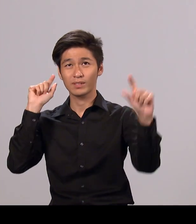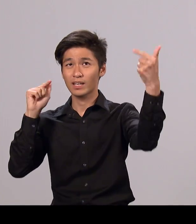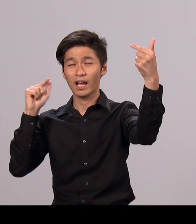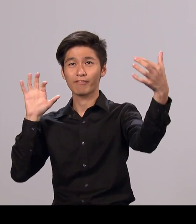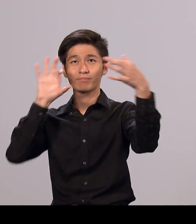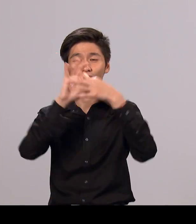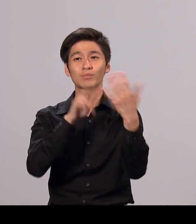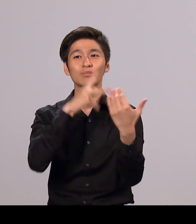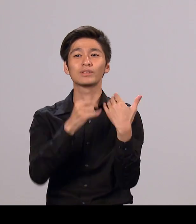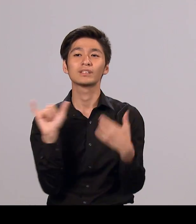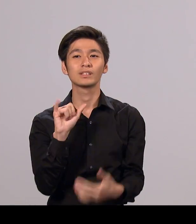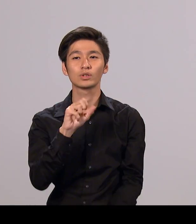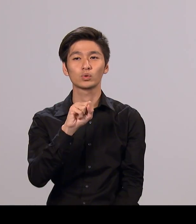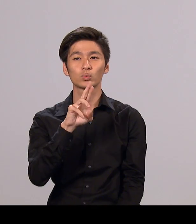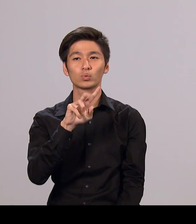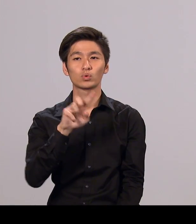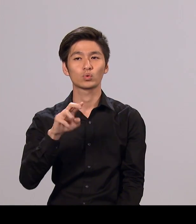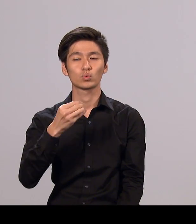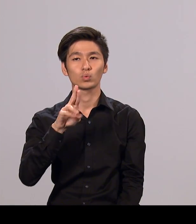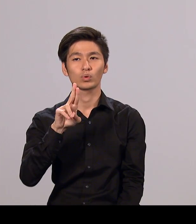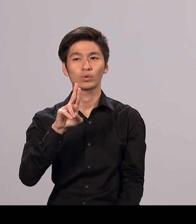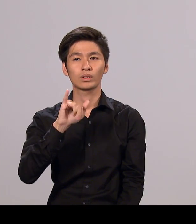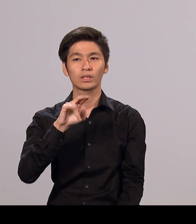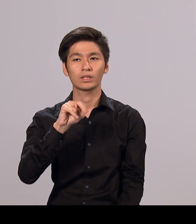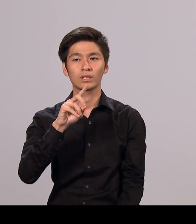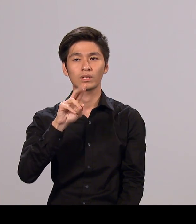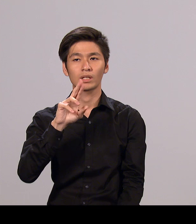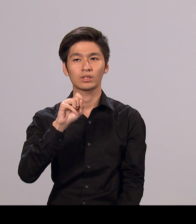We have the Suzhou Industrial Park, the Tianjin Eco-City.